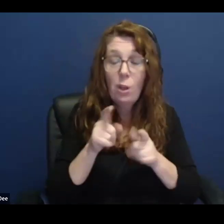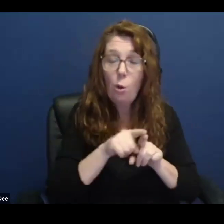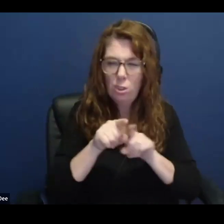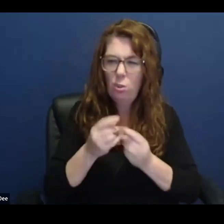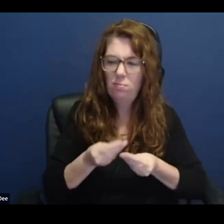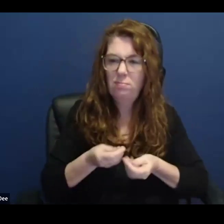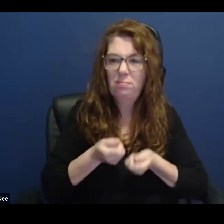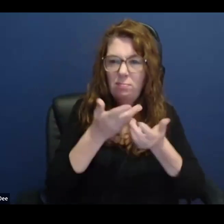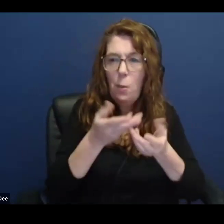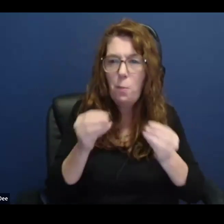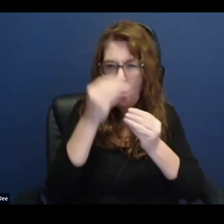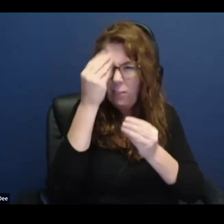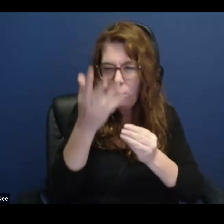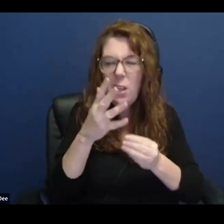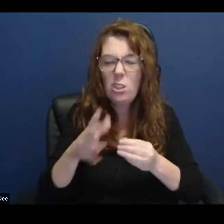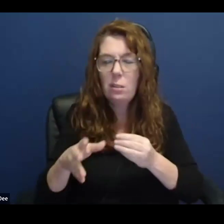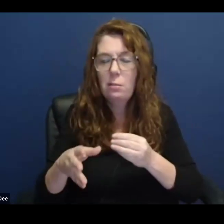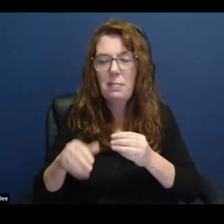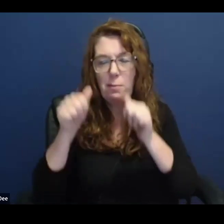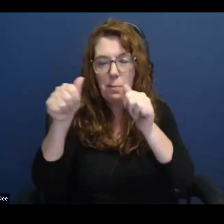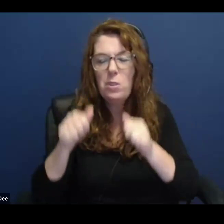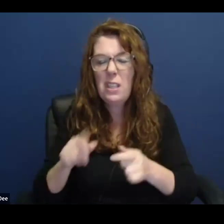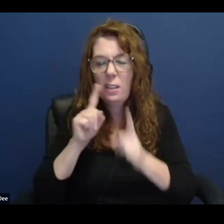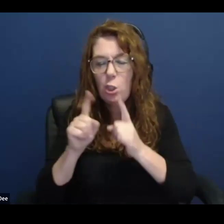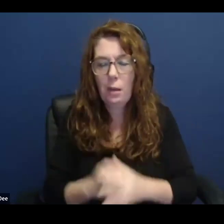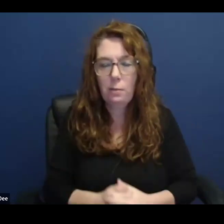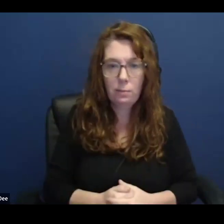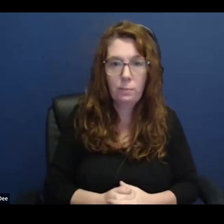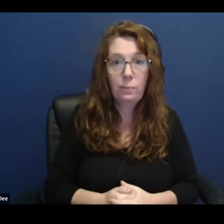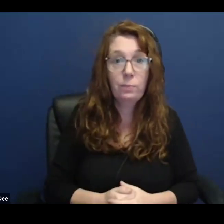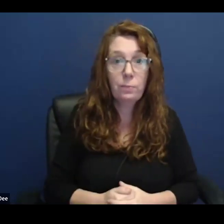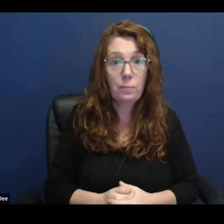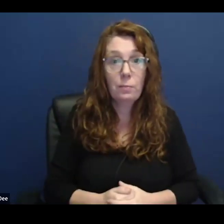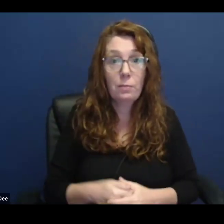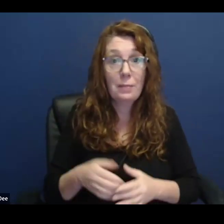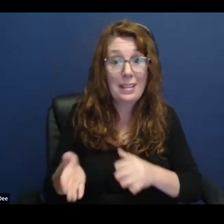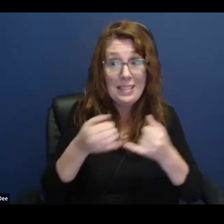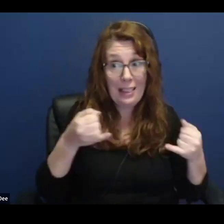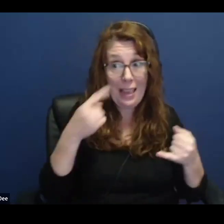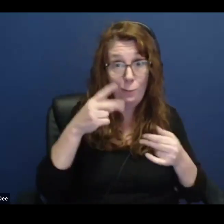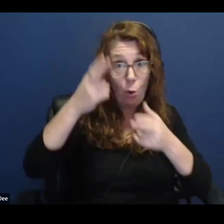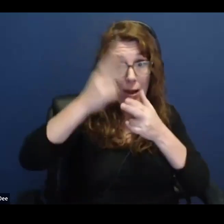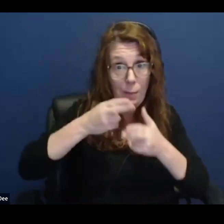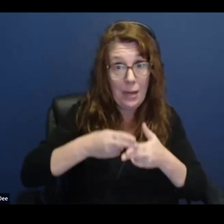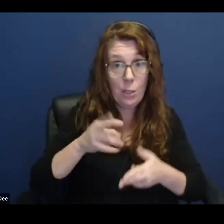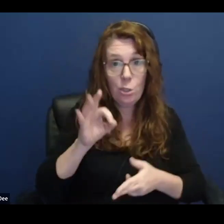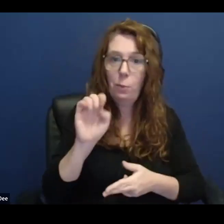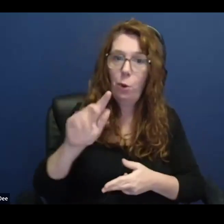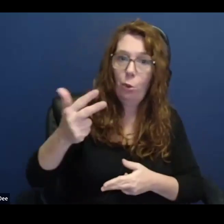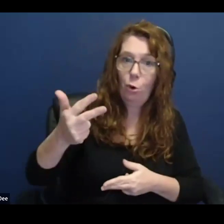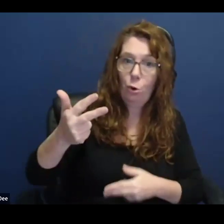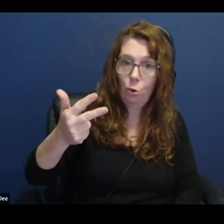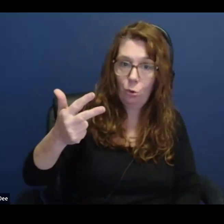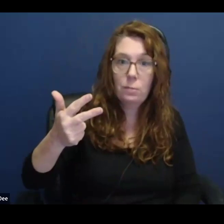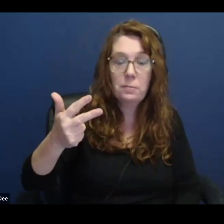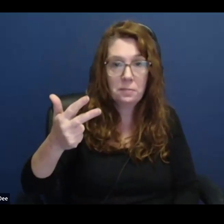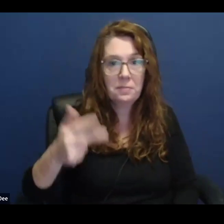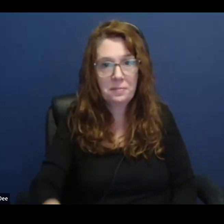I've posted a link to that in the chat. Again, the deadline for those nominations is February 3rd.